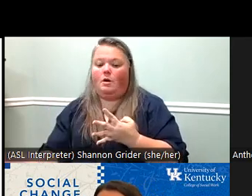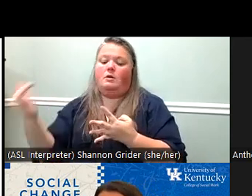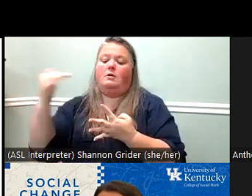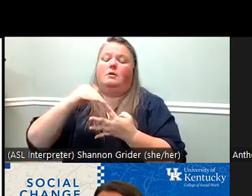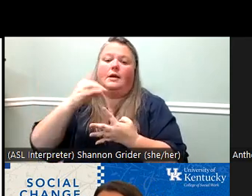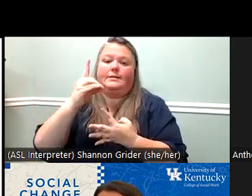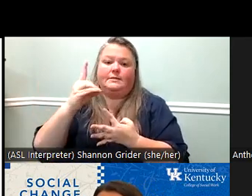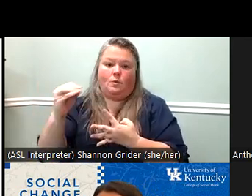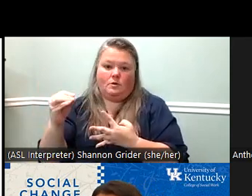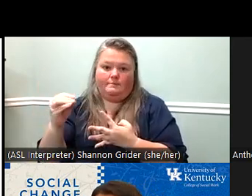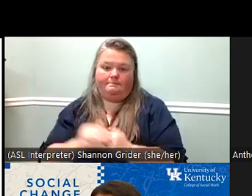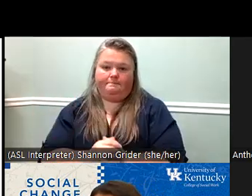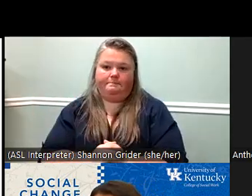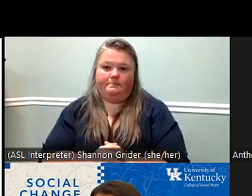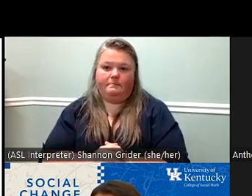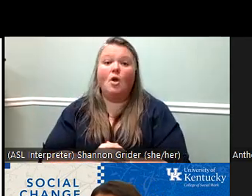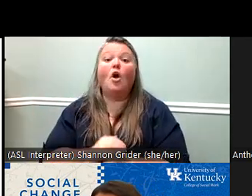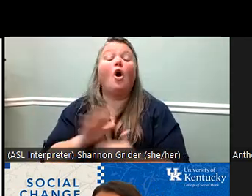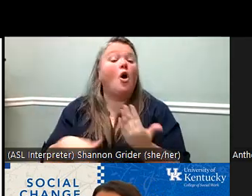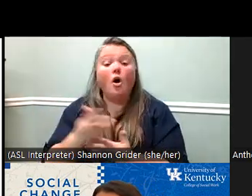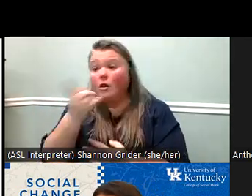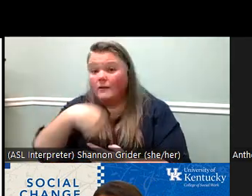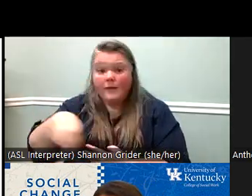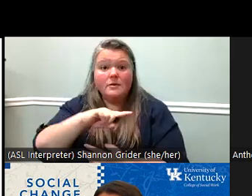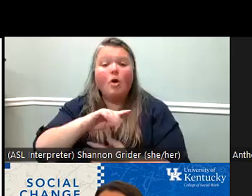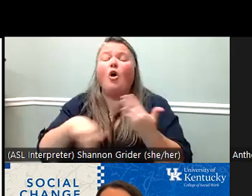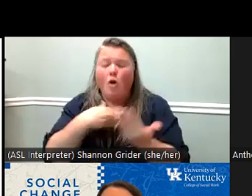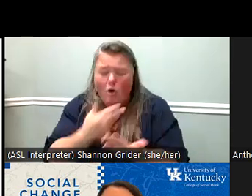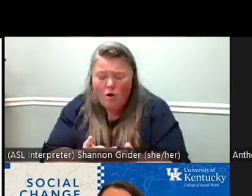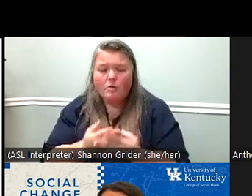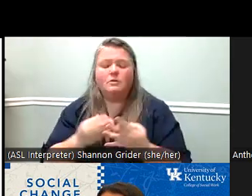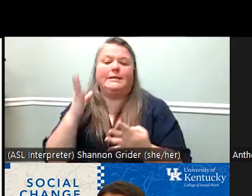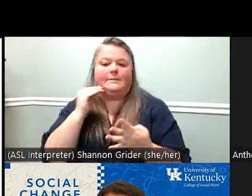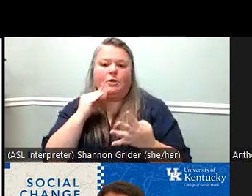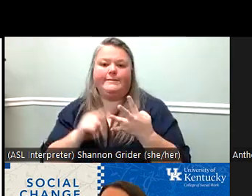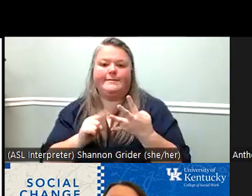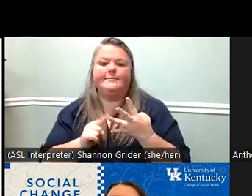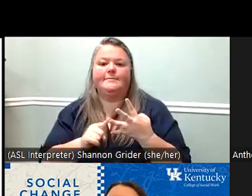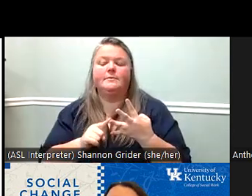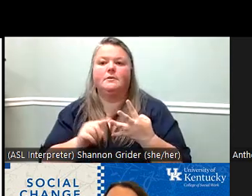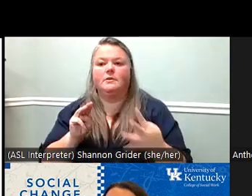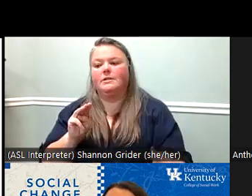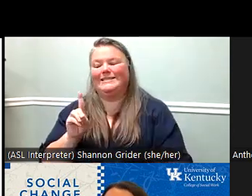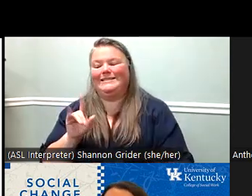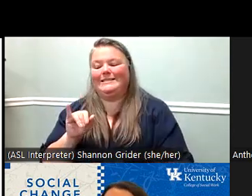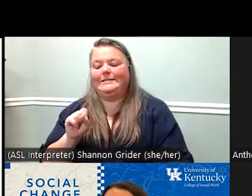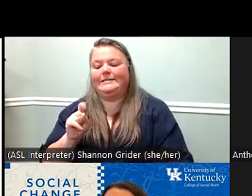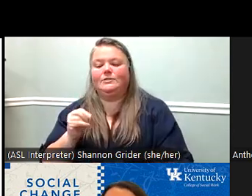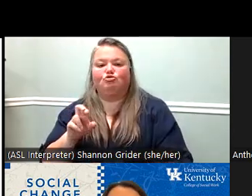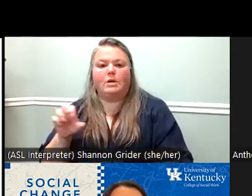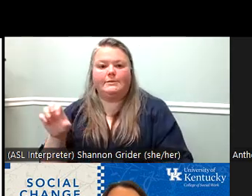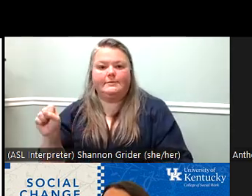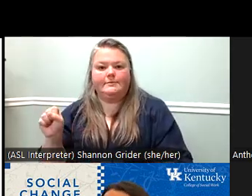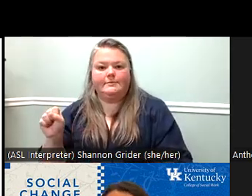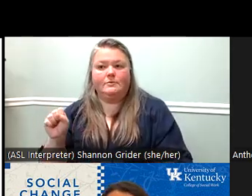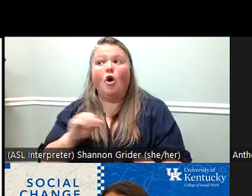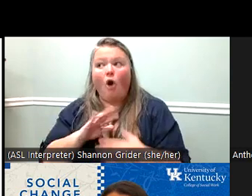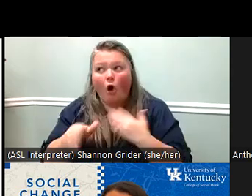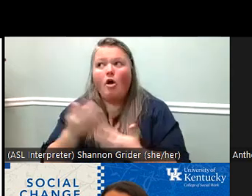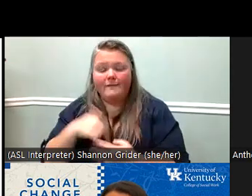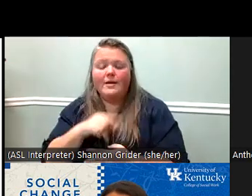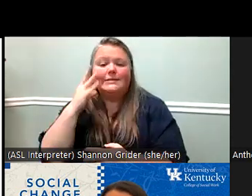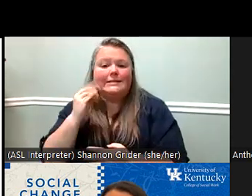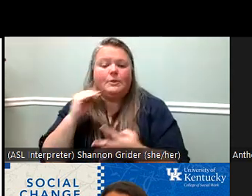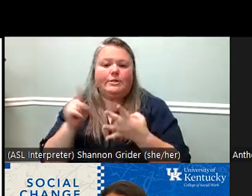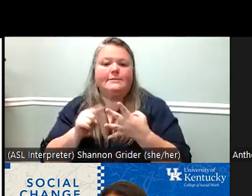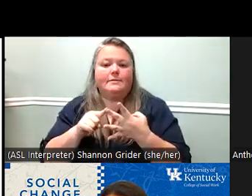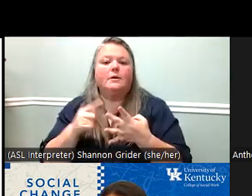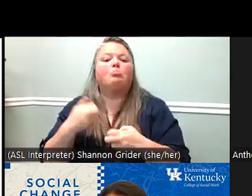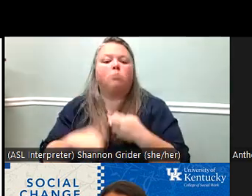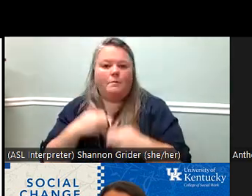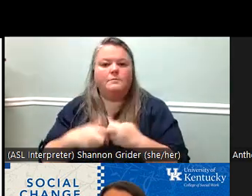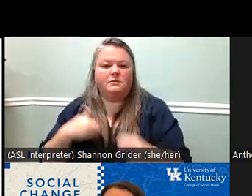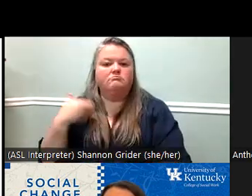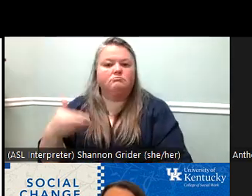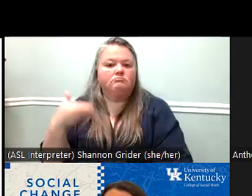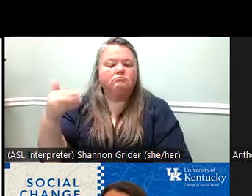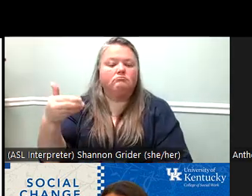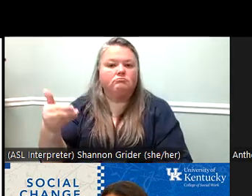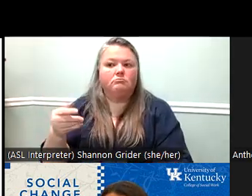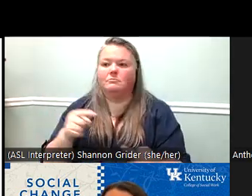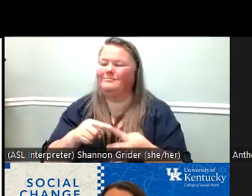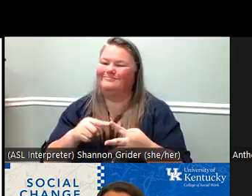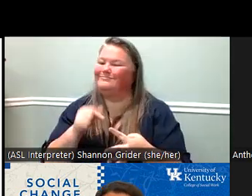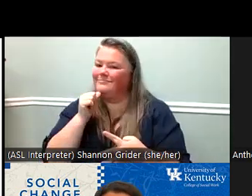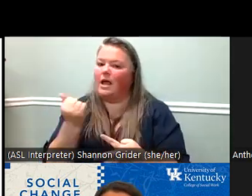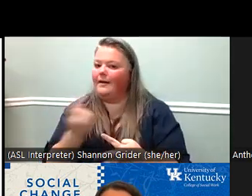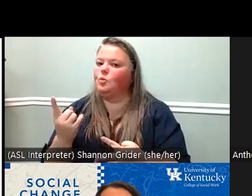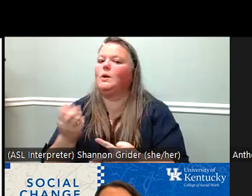AN ACTUAL ISSUE? AT WHAT POINT IS IT MAYBE A DISTRESS LIKE THAT THIRD TIER FROM THE TOP, VERSUS A MENTAL HEALTH PROBLEM, VERSUS A MENTAL HEALTH DISORDER. ALL OF